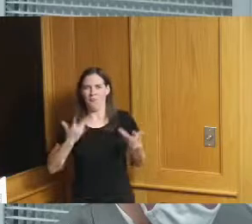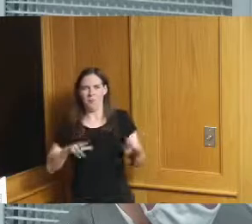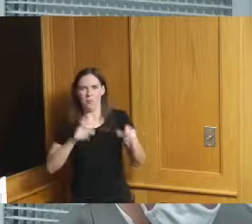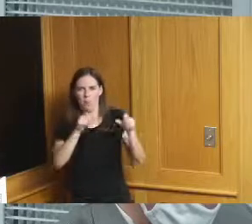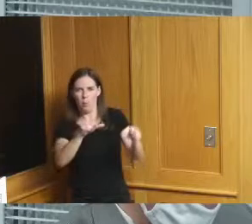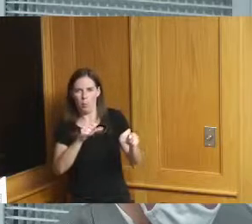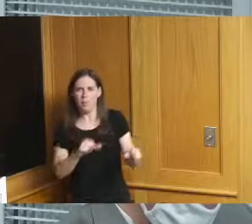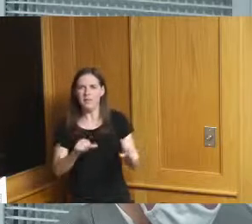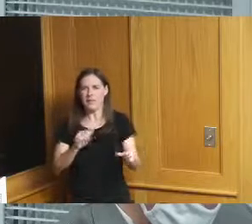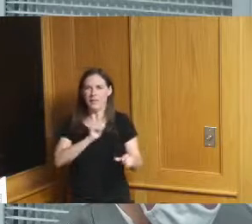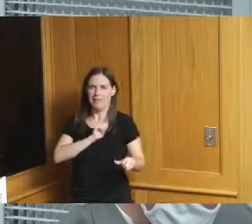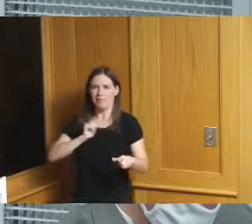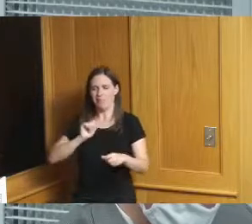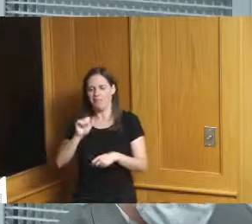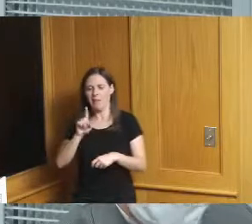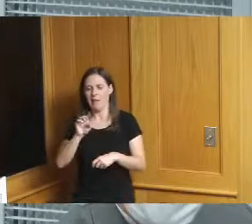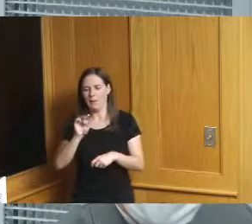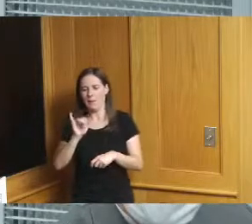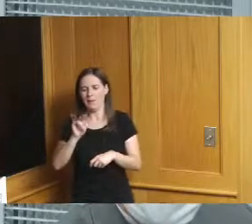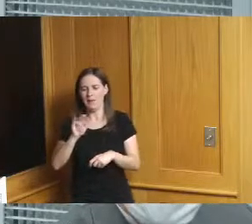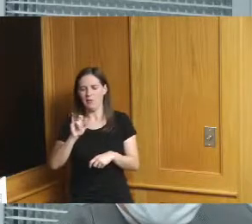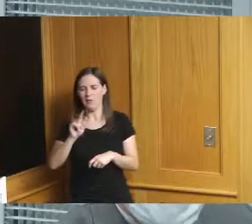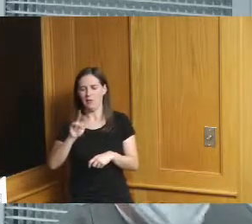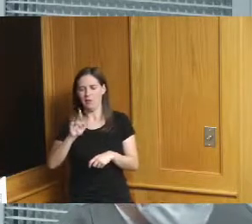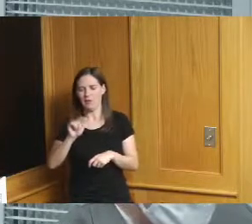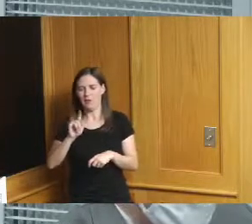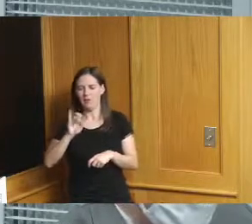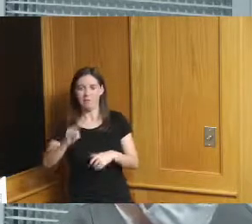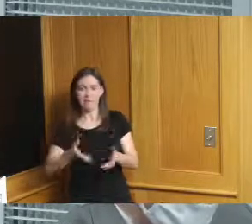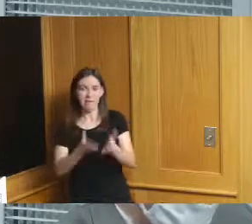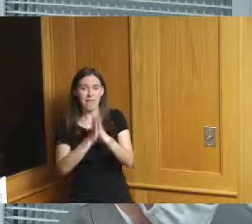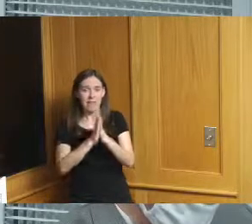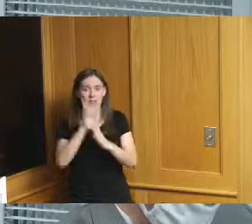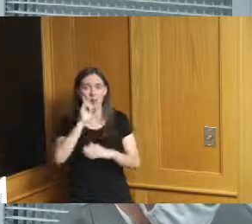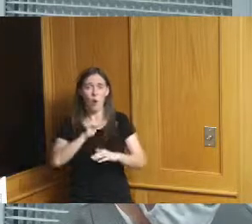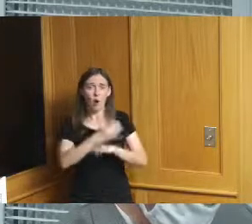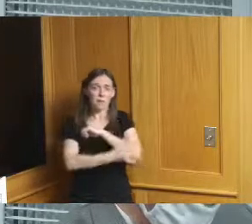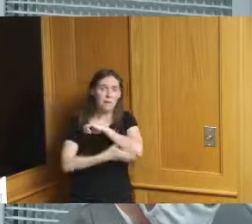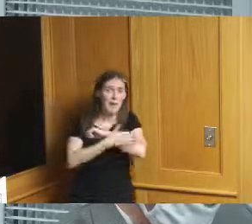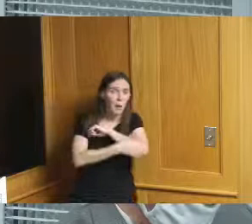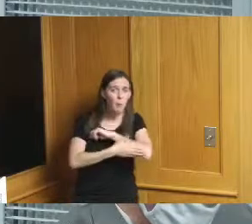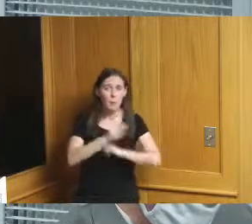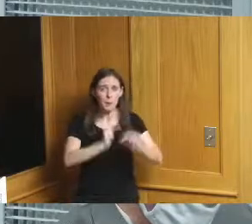of its departments a message that masks in county buildings and departments are strongly recommended